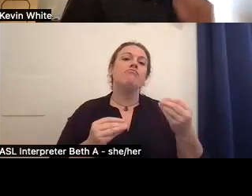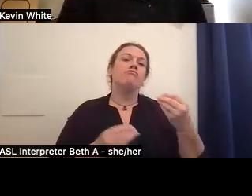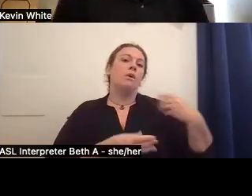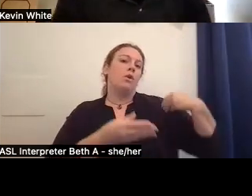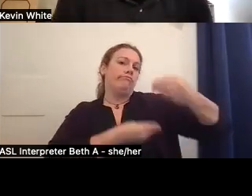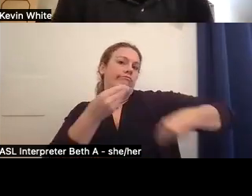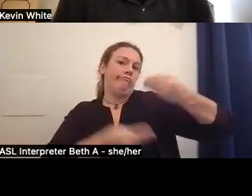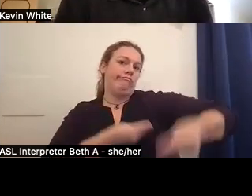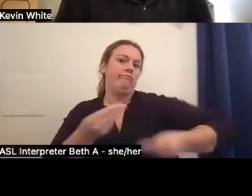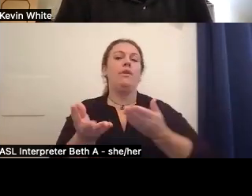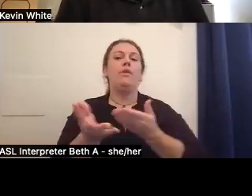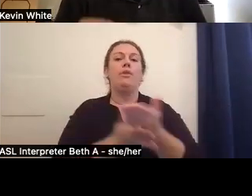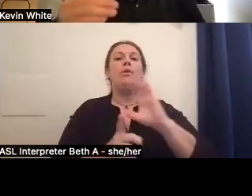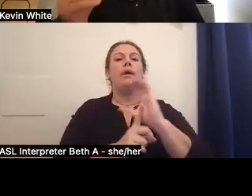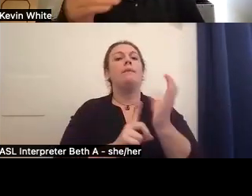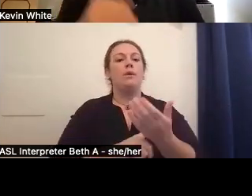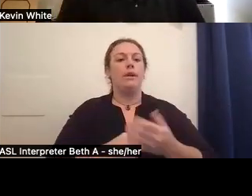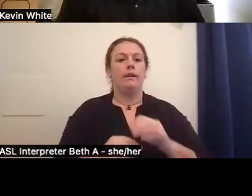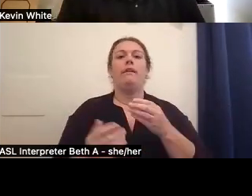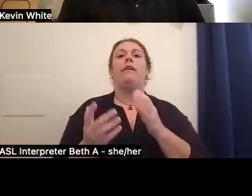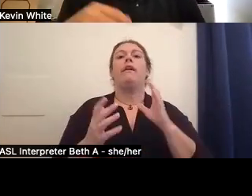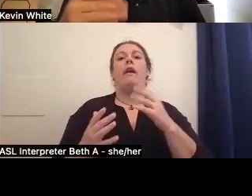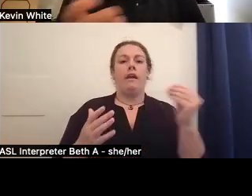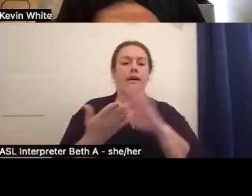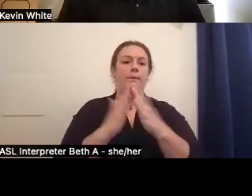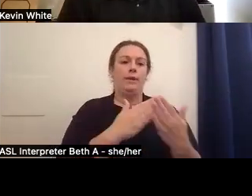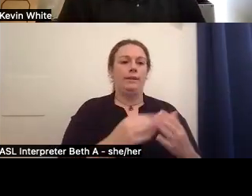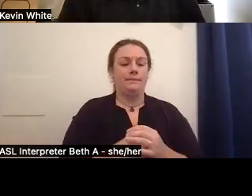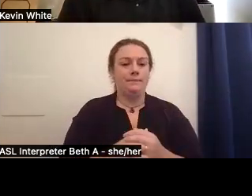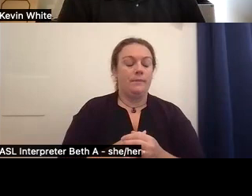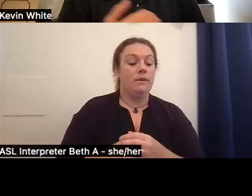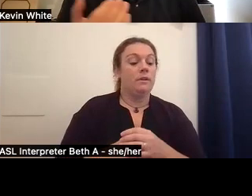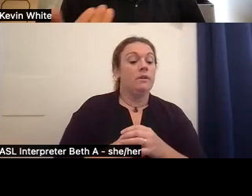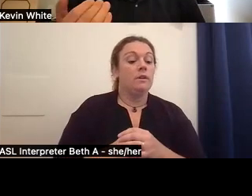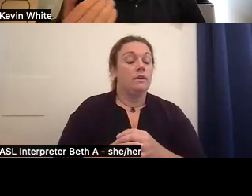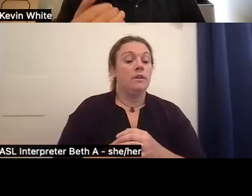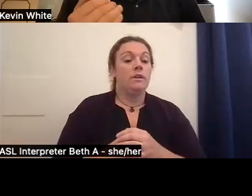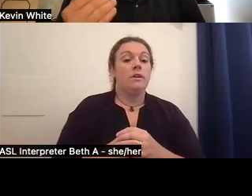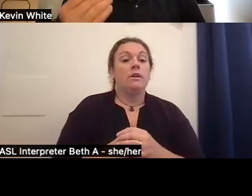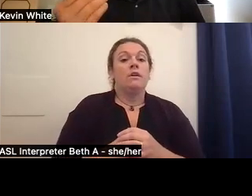excuse me, and so when we look at our project we- some of my students this summer were helping us